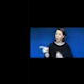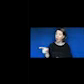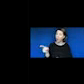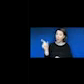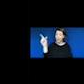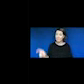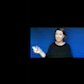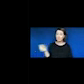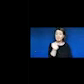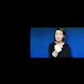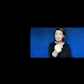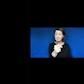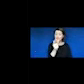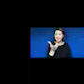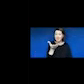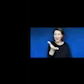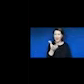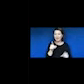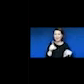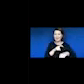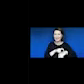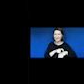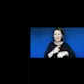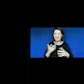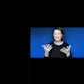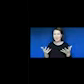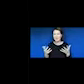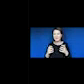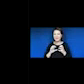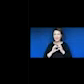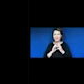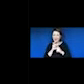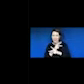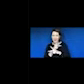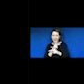business, how can we fulfill that need and give you a valuable employee.